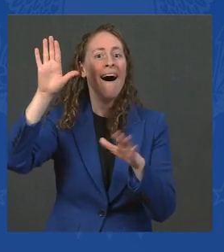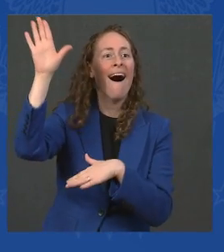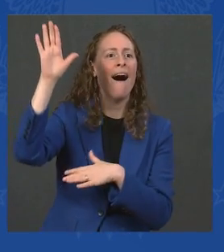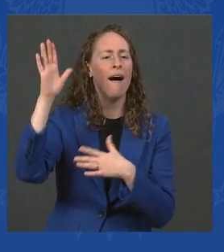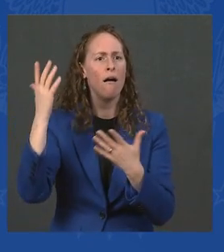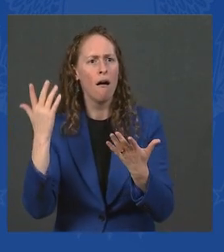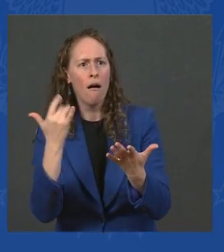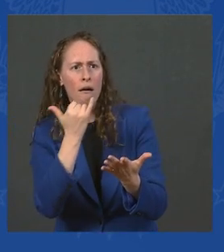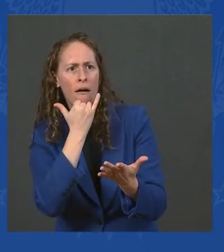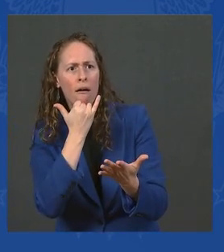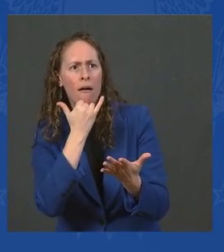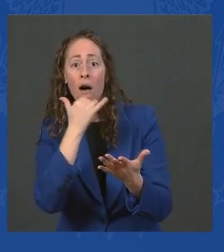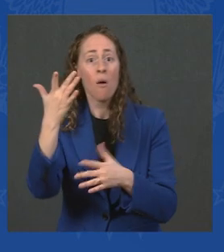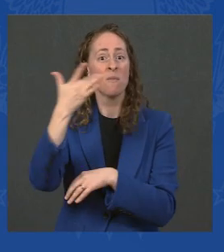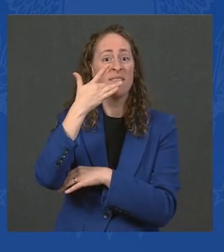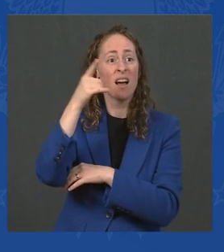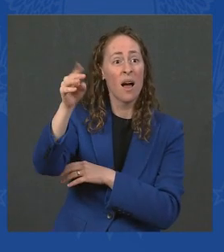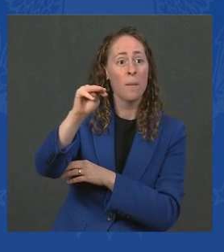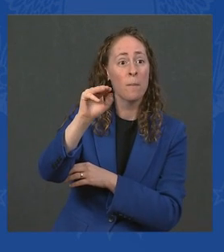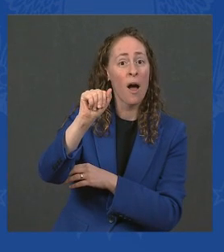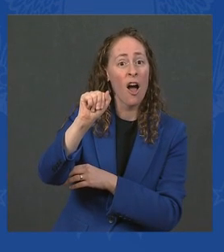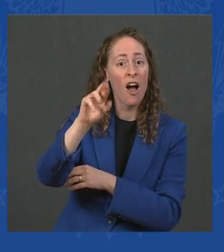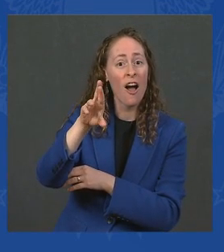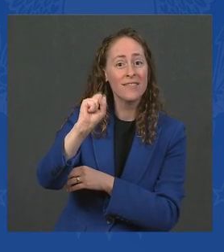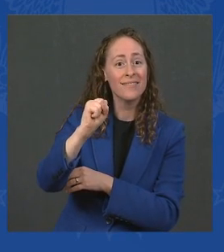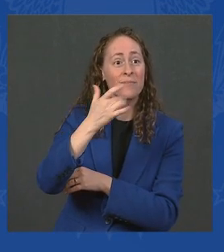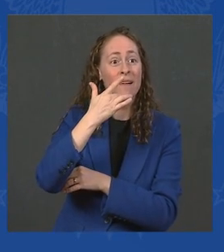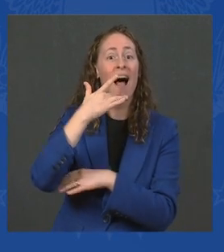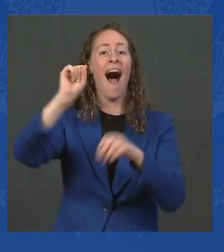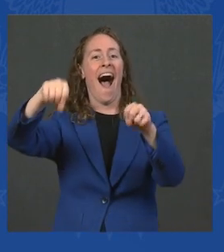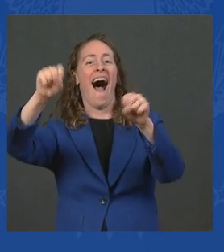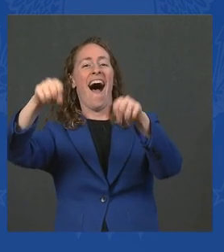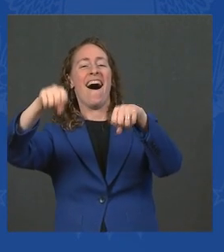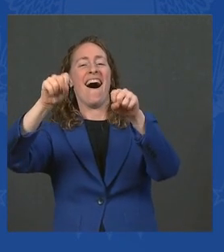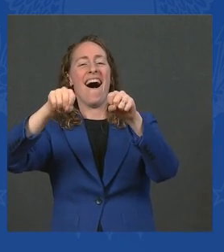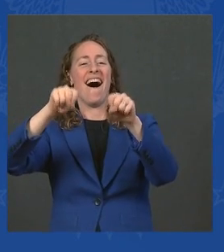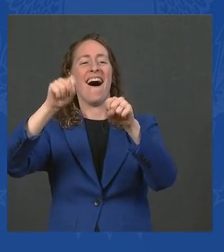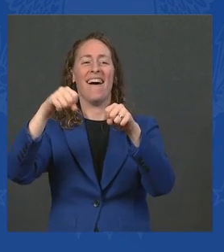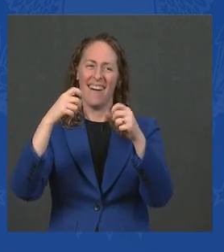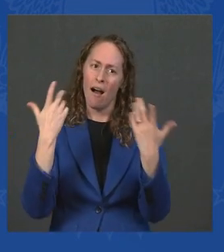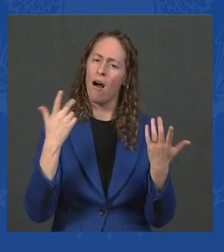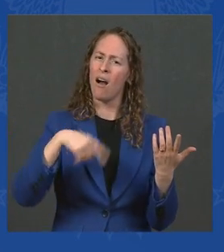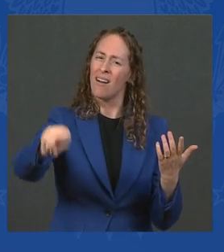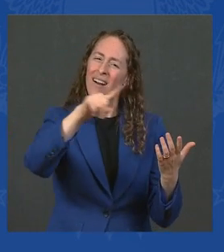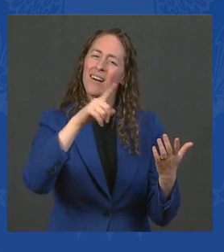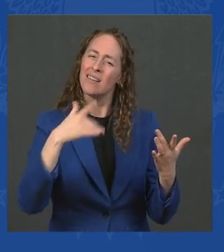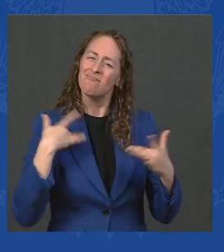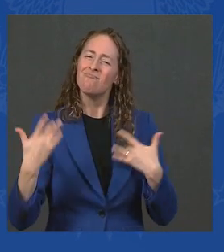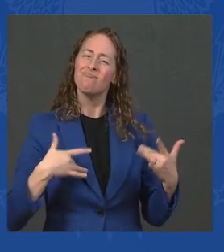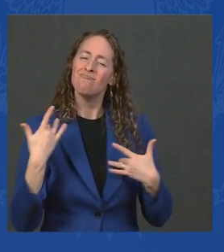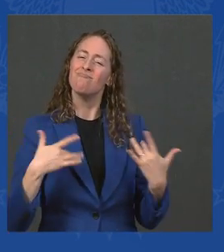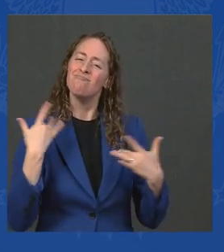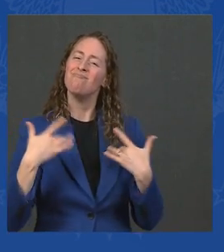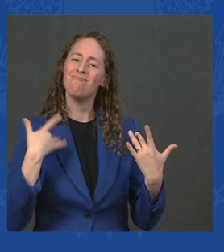And I think they all raised their hand as well. But it's really -- and they're excited about it. Now, the best way for parents to protect a child